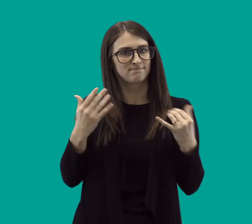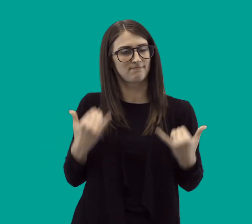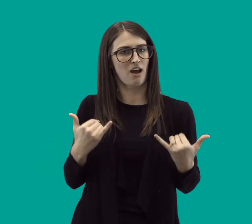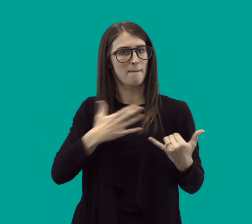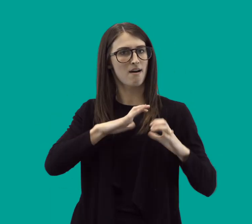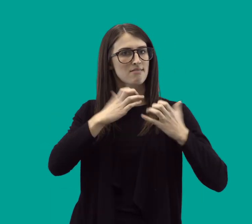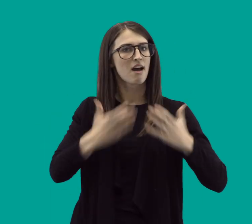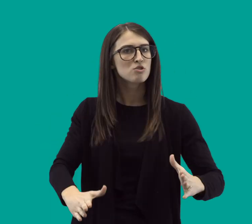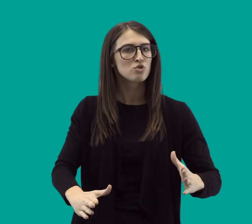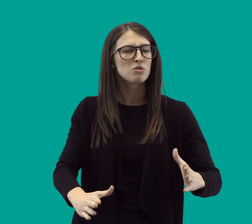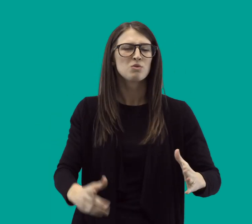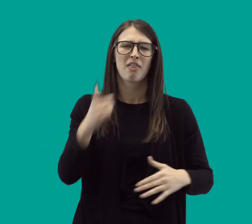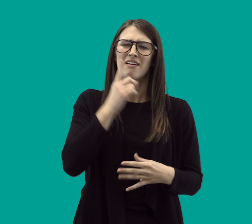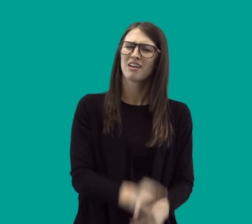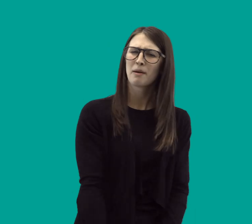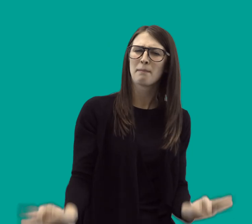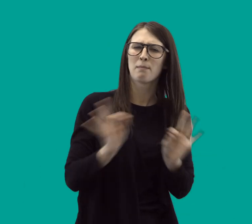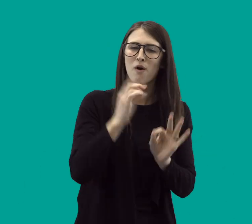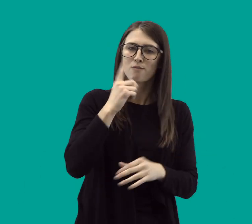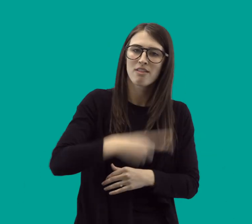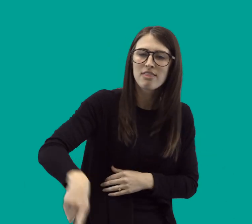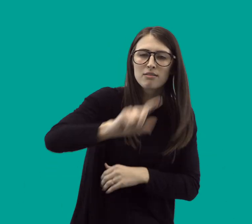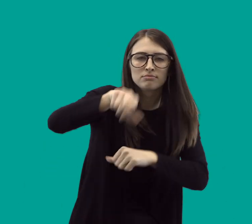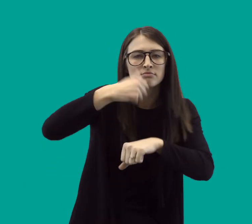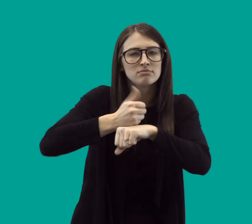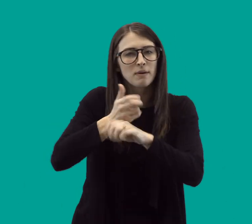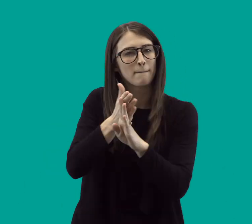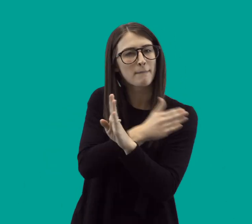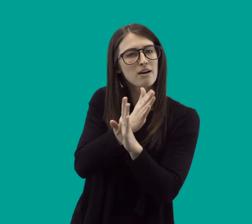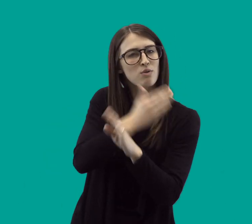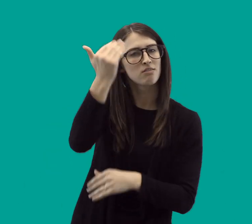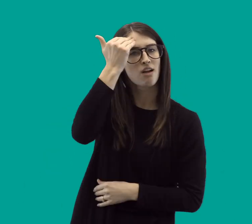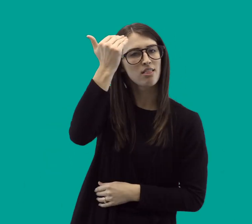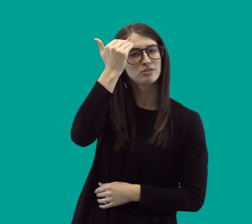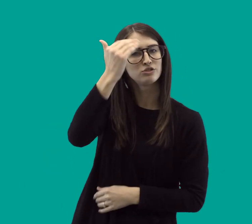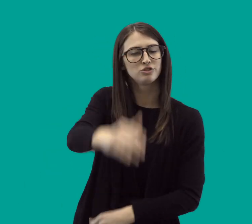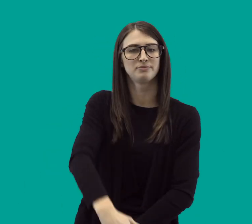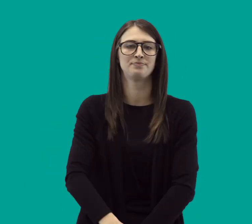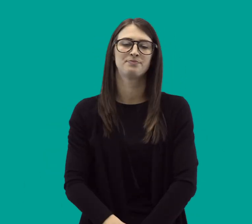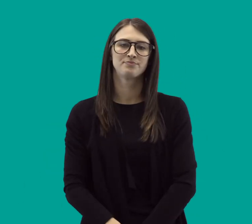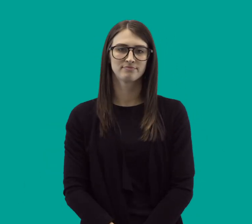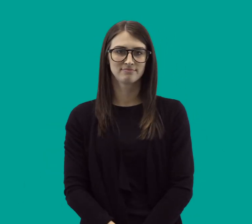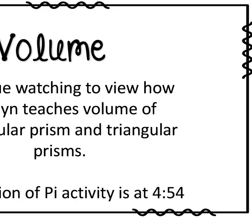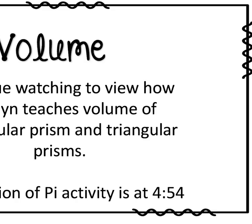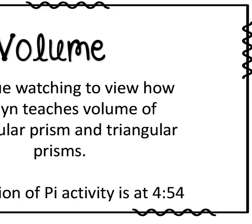They can experience it now in my classroom It is important for them to establish this background knowledge